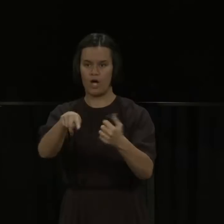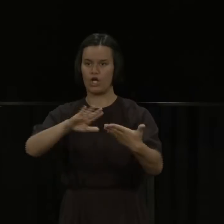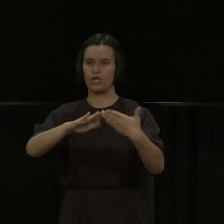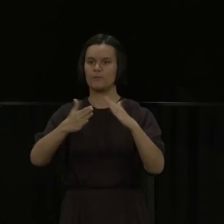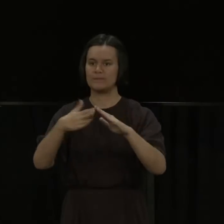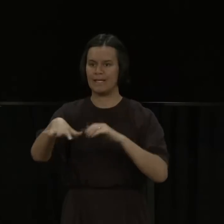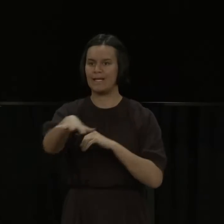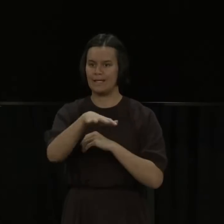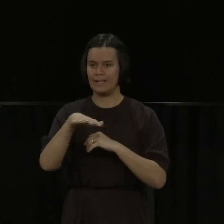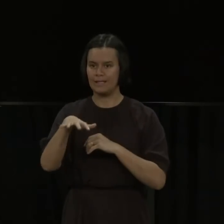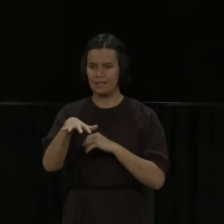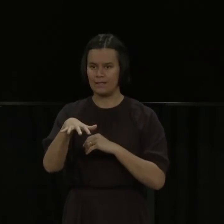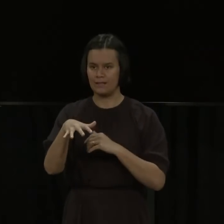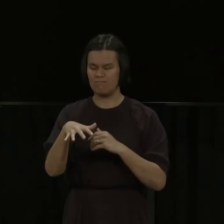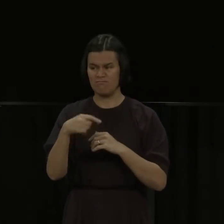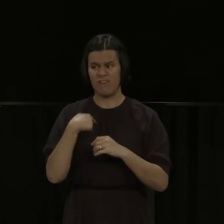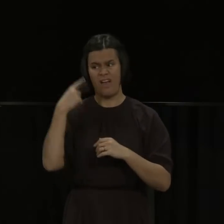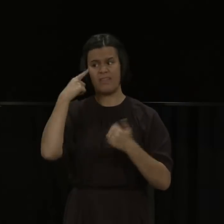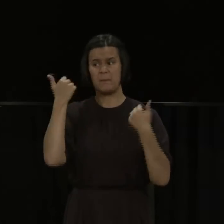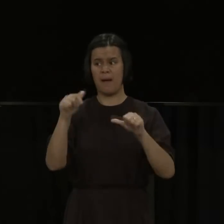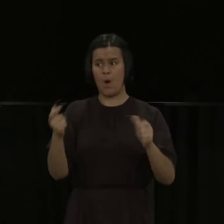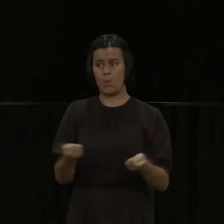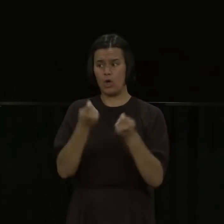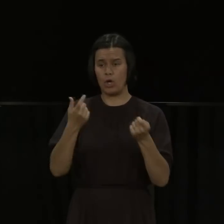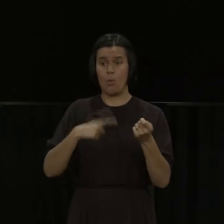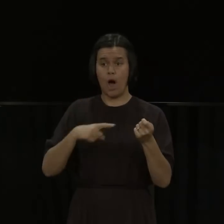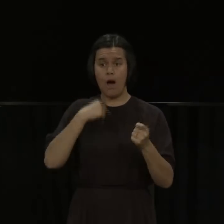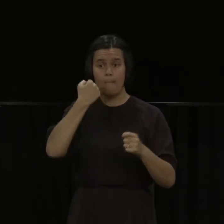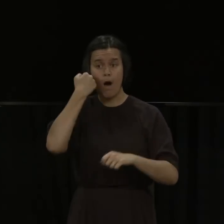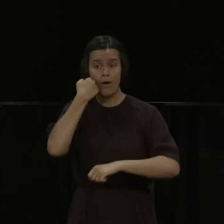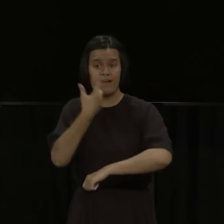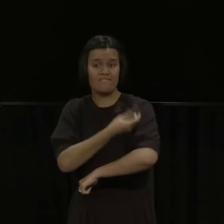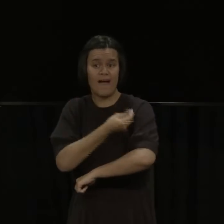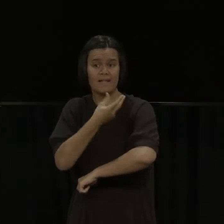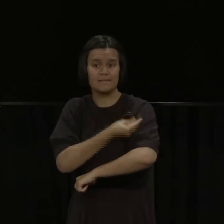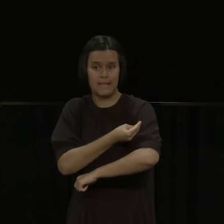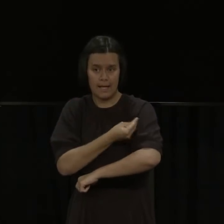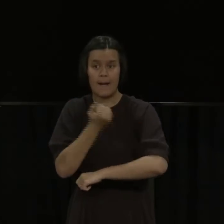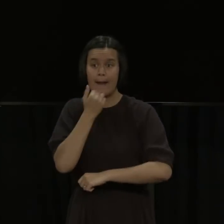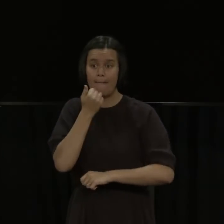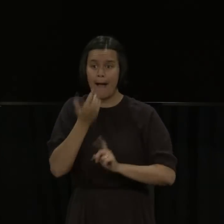have been using it and we are seeing it in the results with